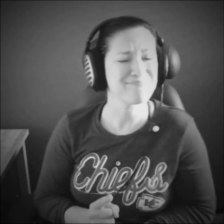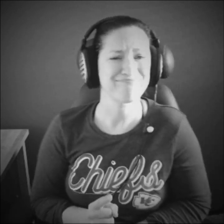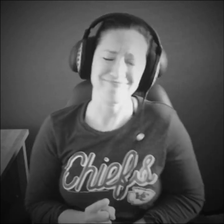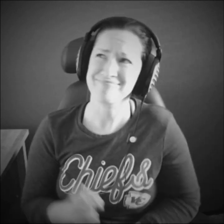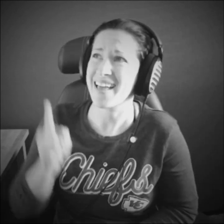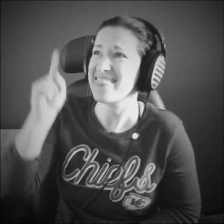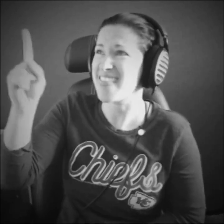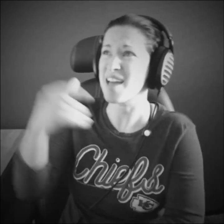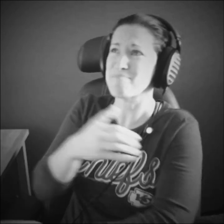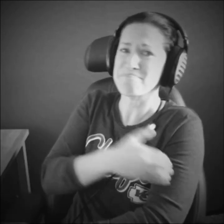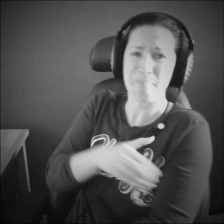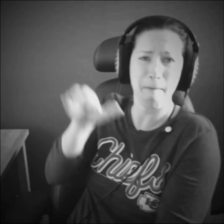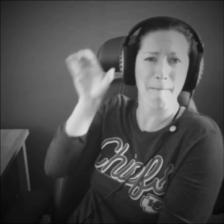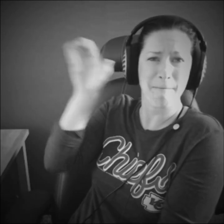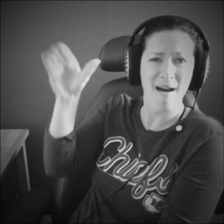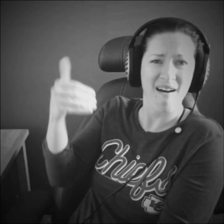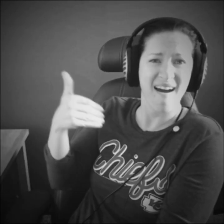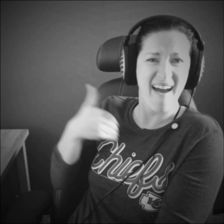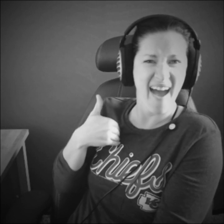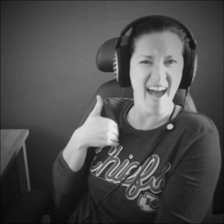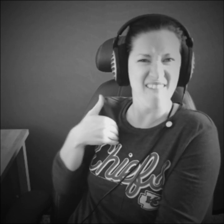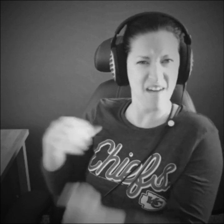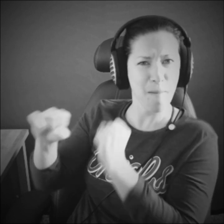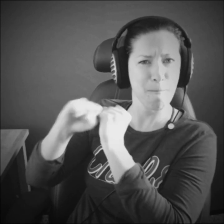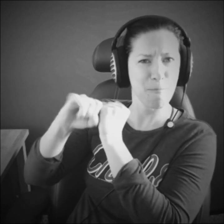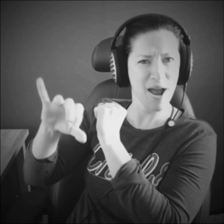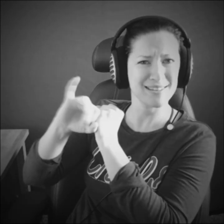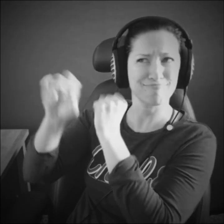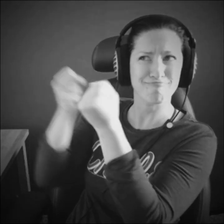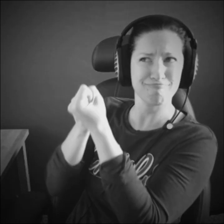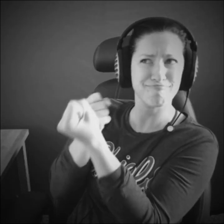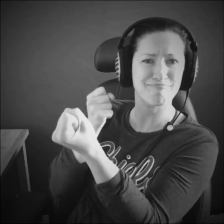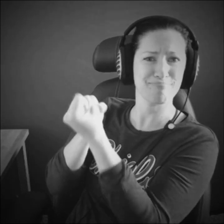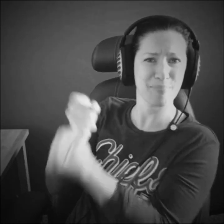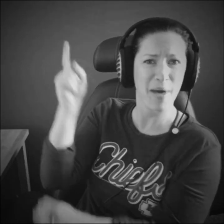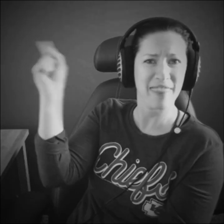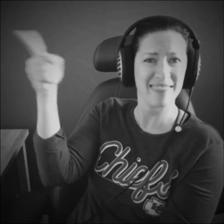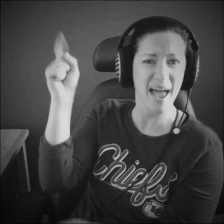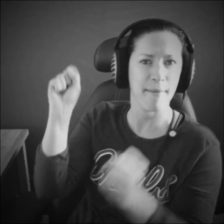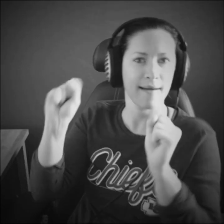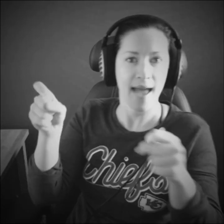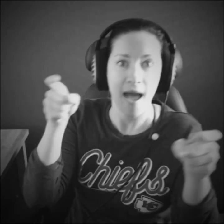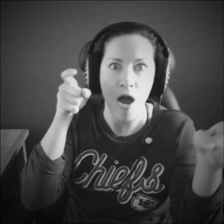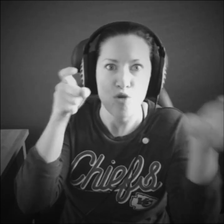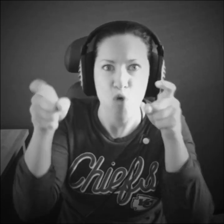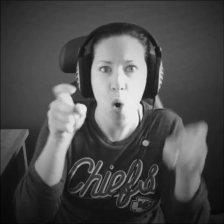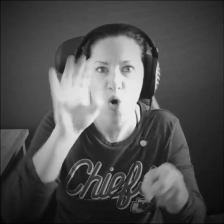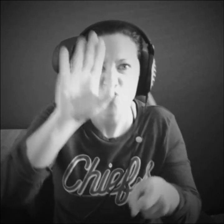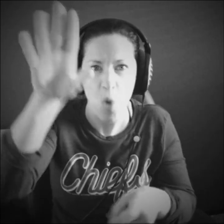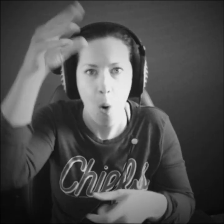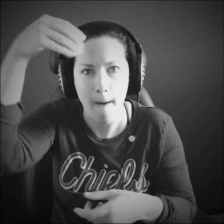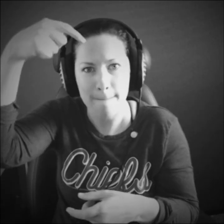they got the power of the press behind them. they can control whatever's in our minds and